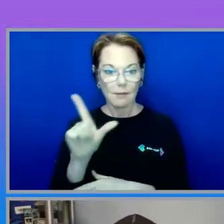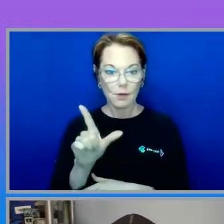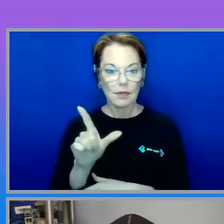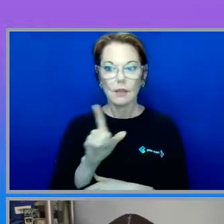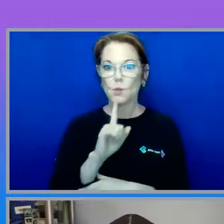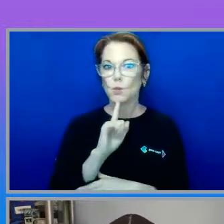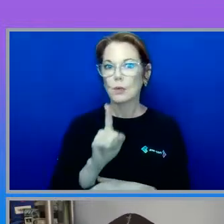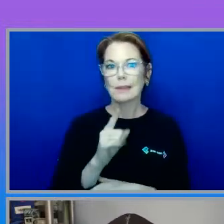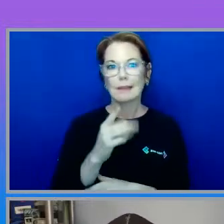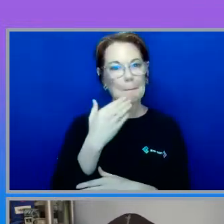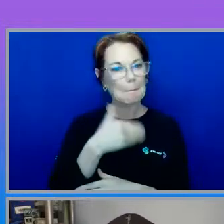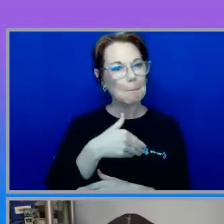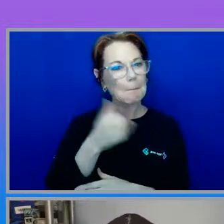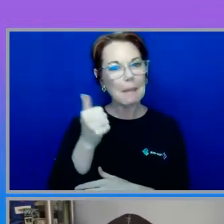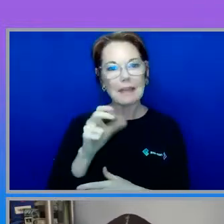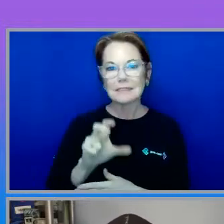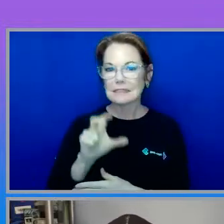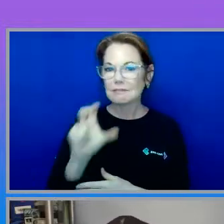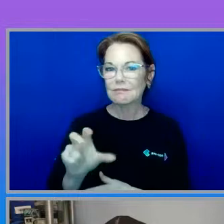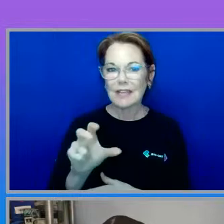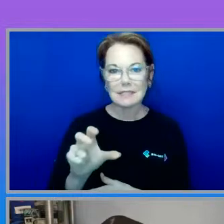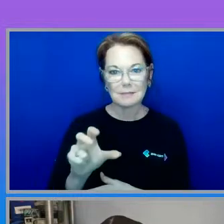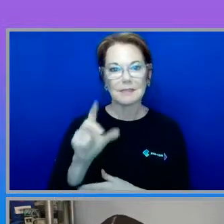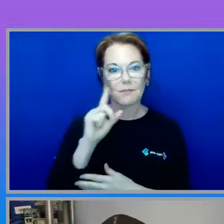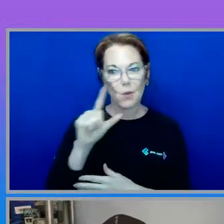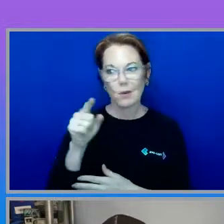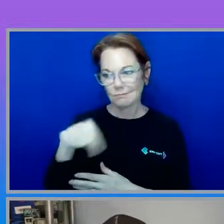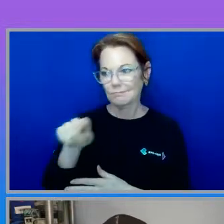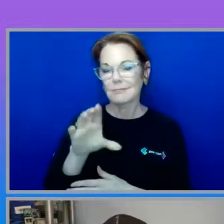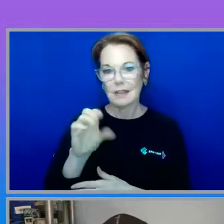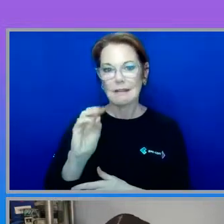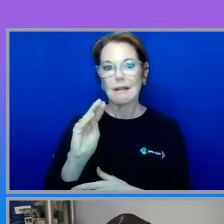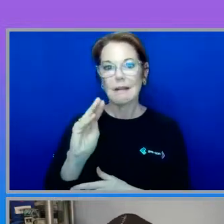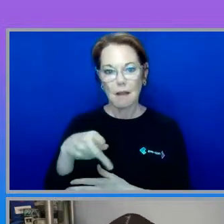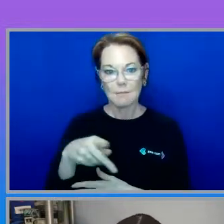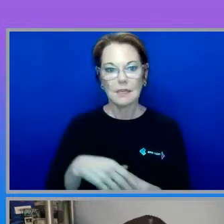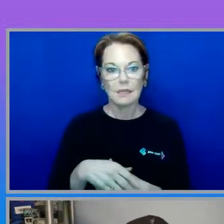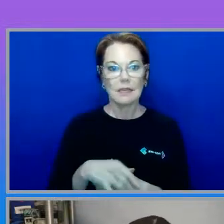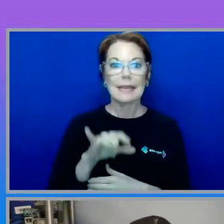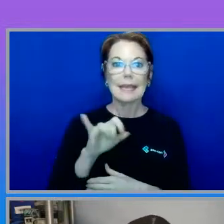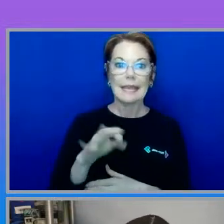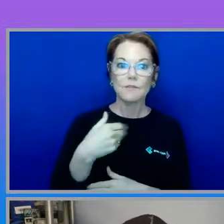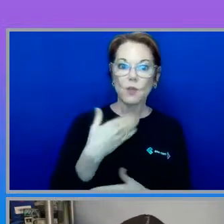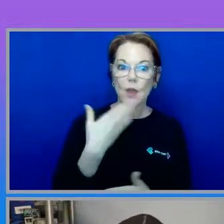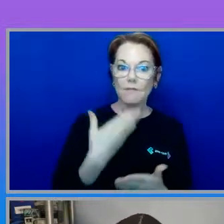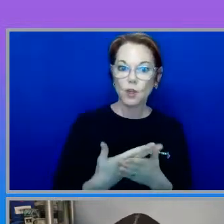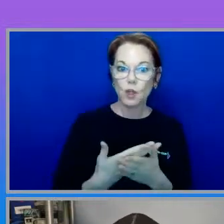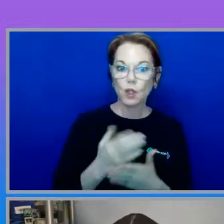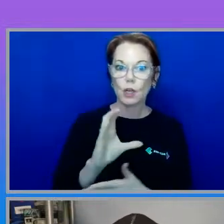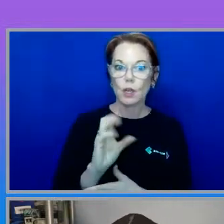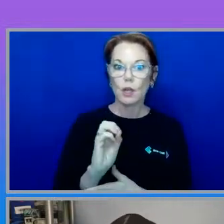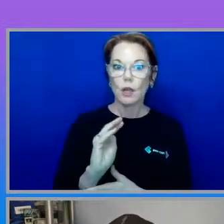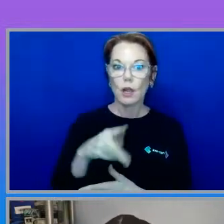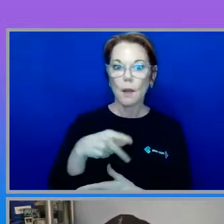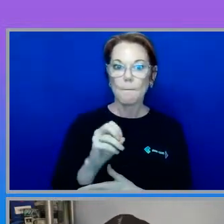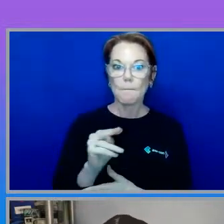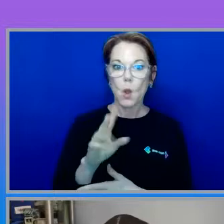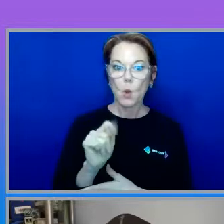investments a company can make in accessibility. If you have a good component library, you